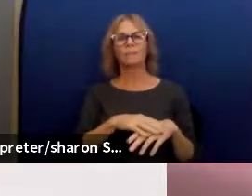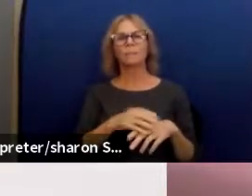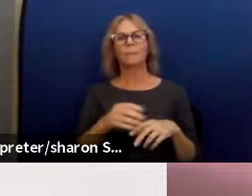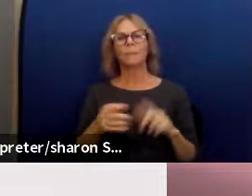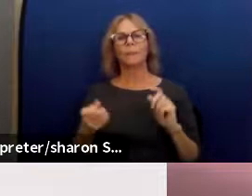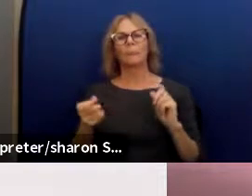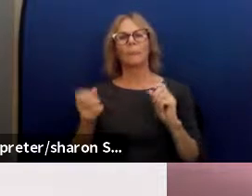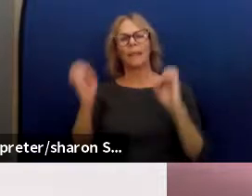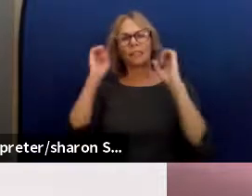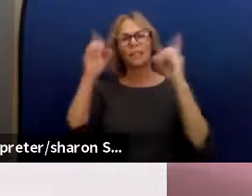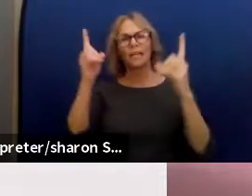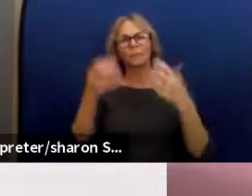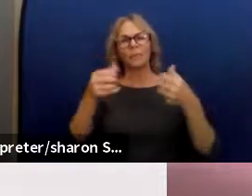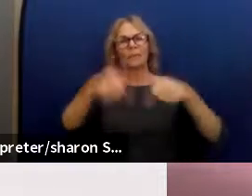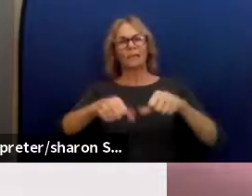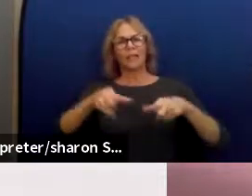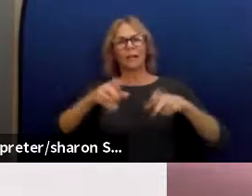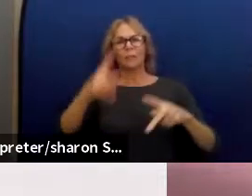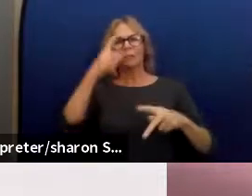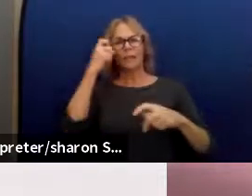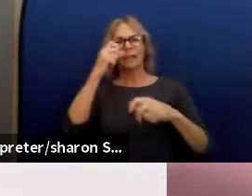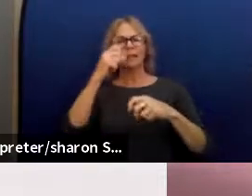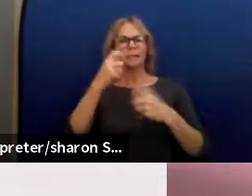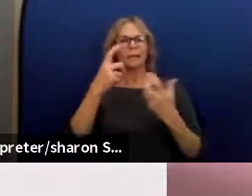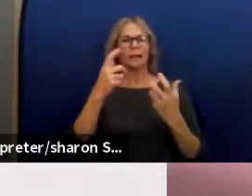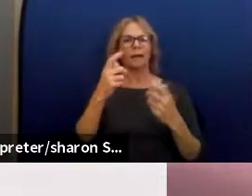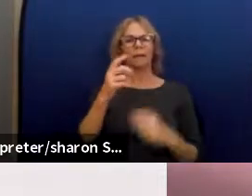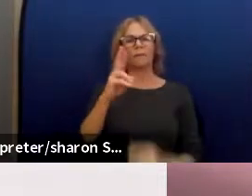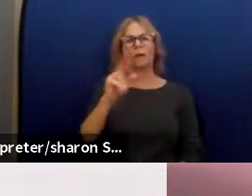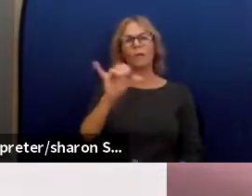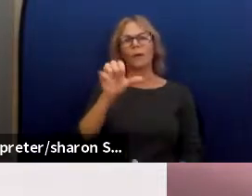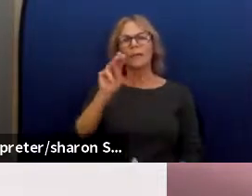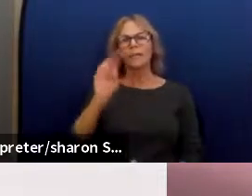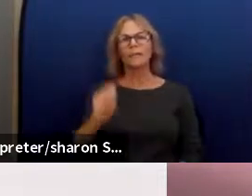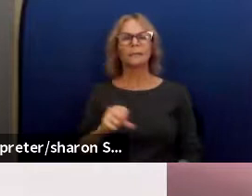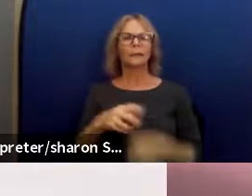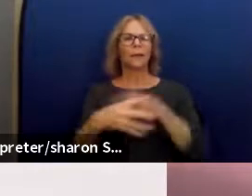opportunities because of structural racism. You know, poverty, all sorts of factors.